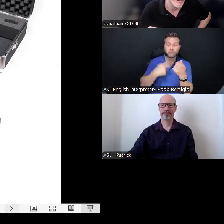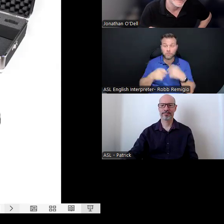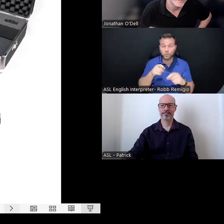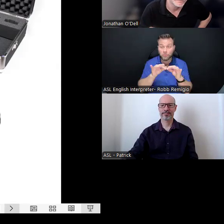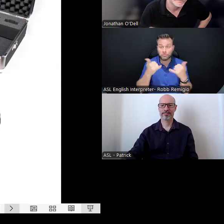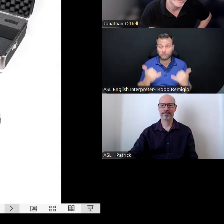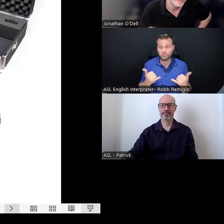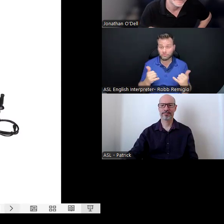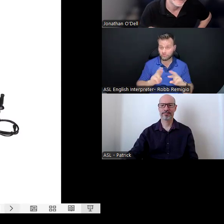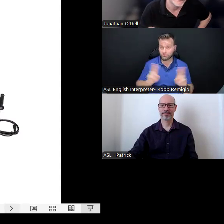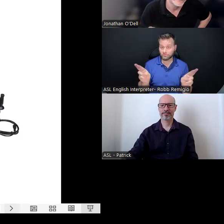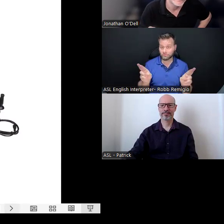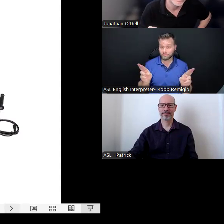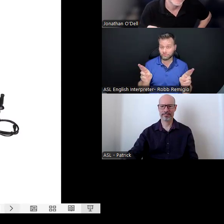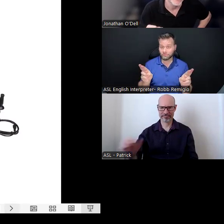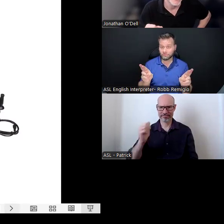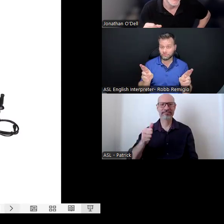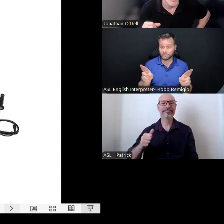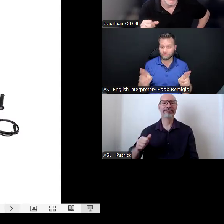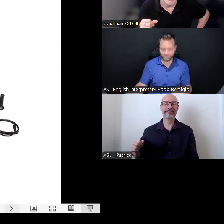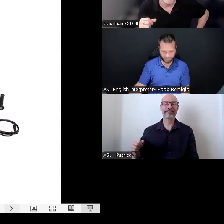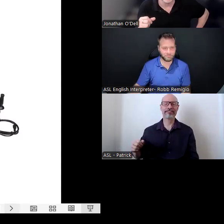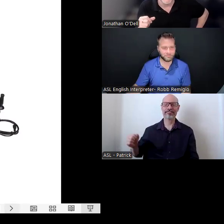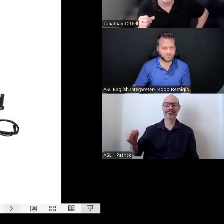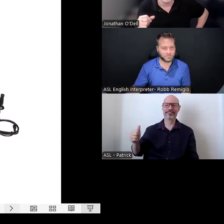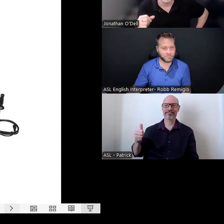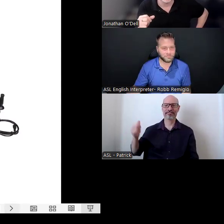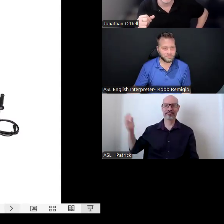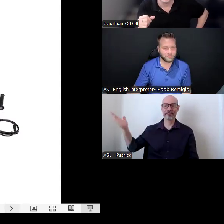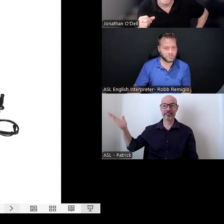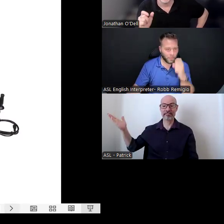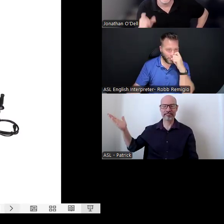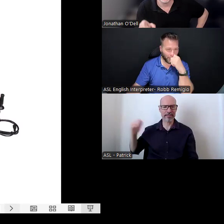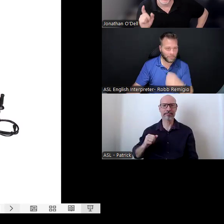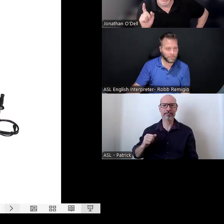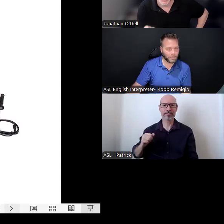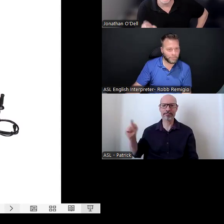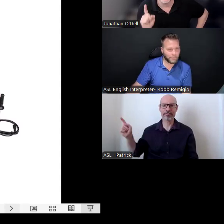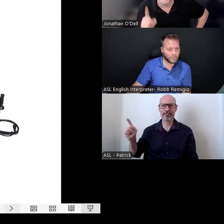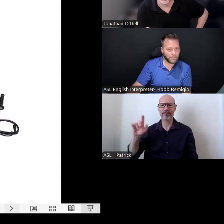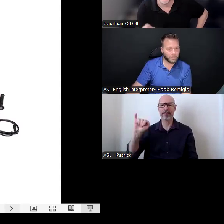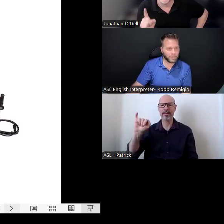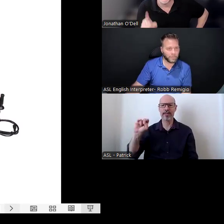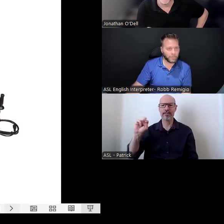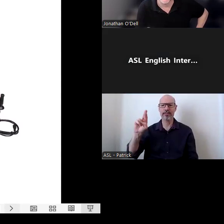put in the position where they are asking for something. Next slide. Infrared listening system.